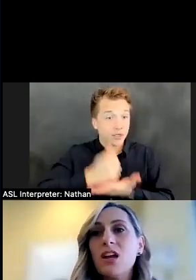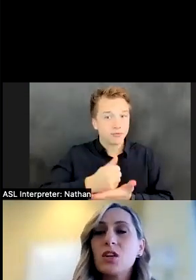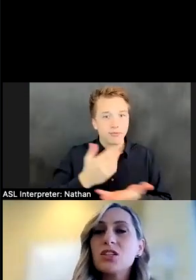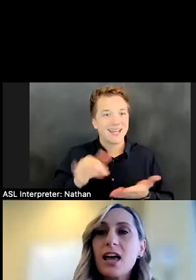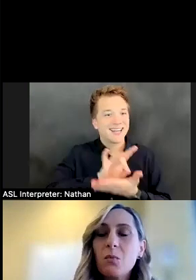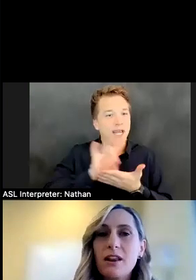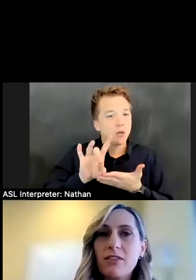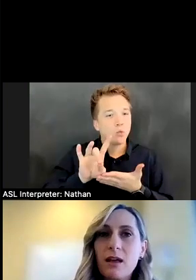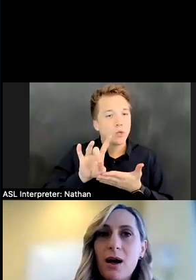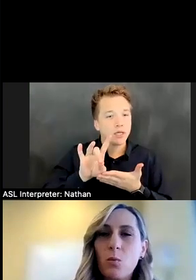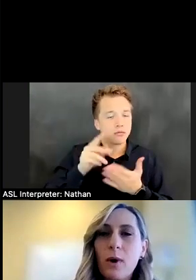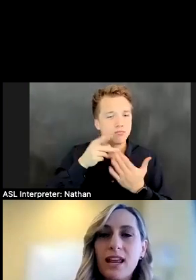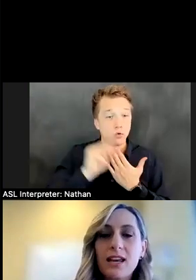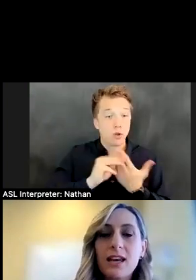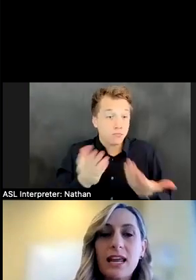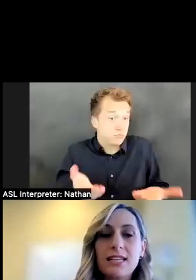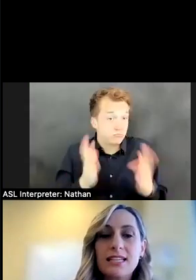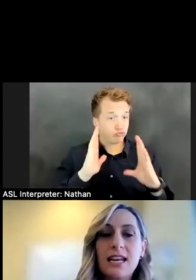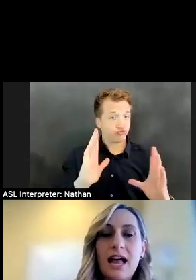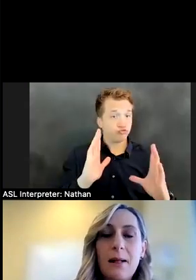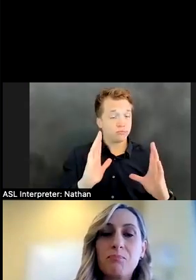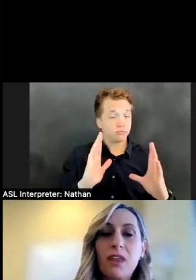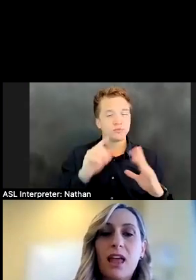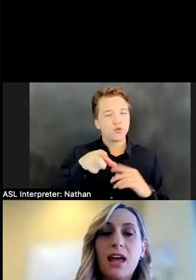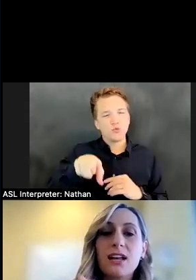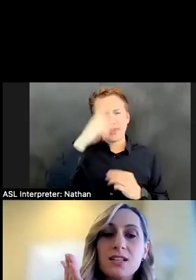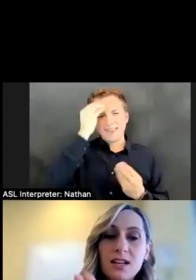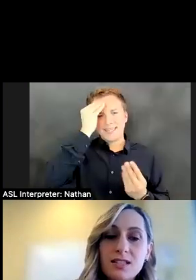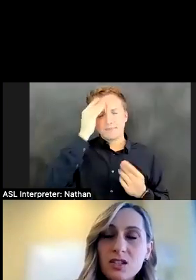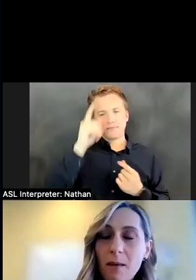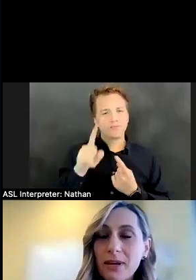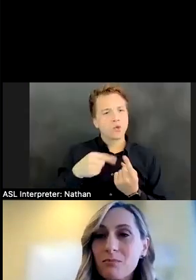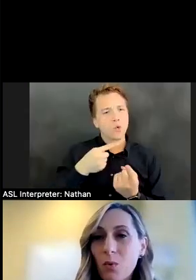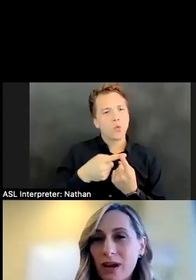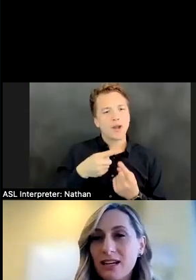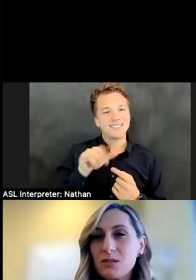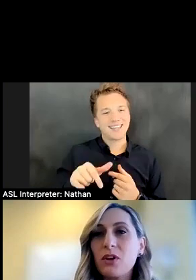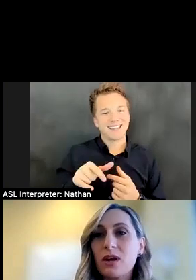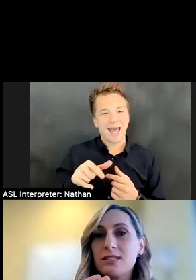So, you just kind of want to think about, when is it a stopping point where you can